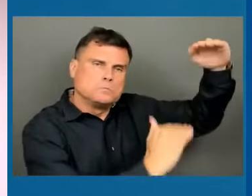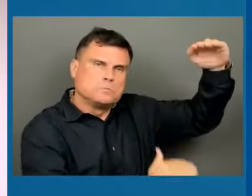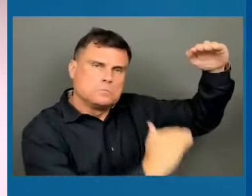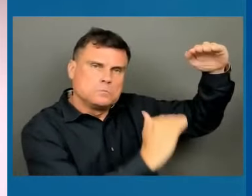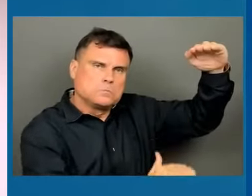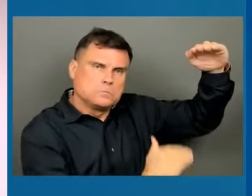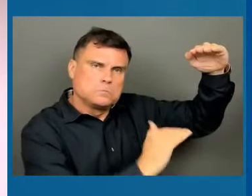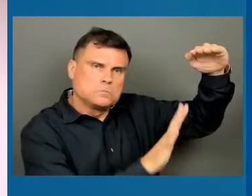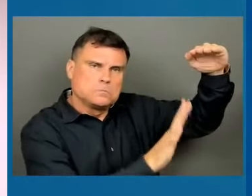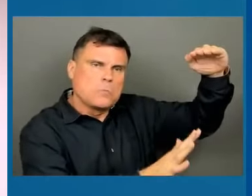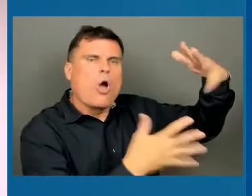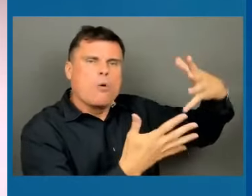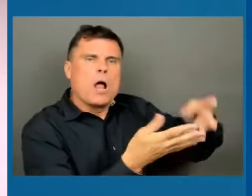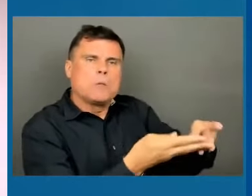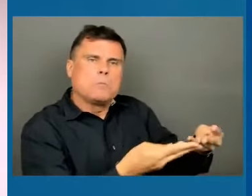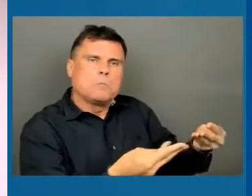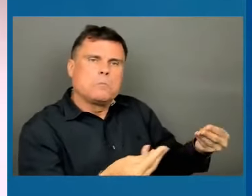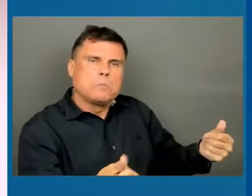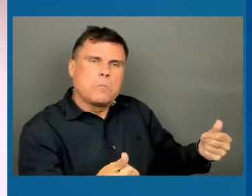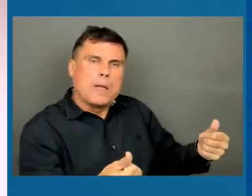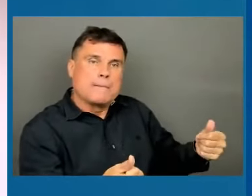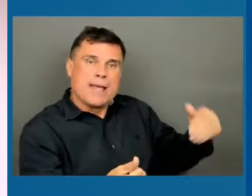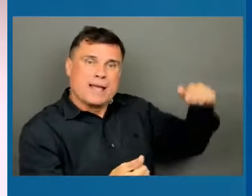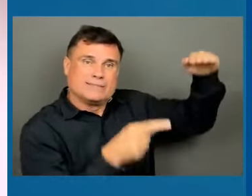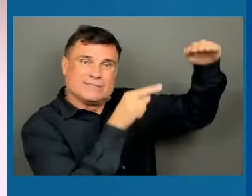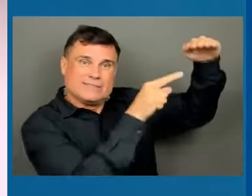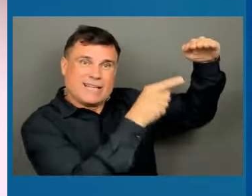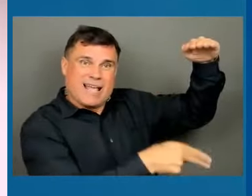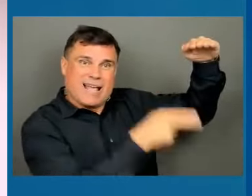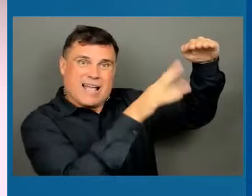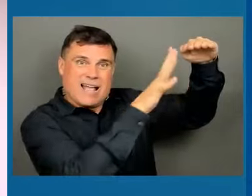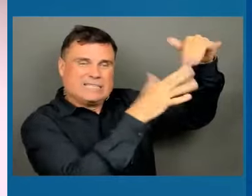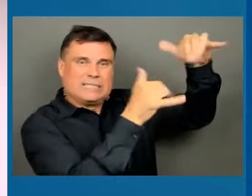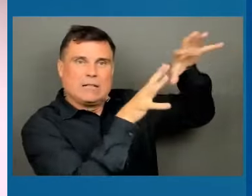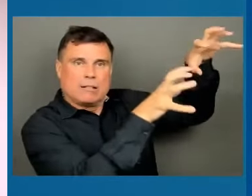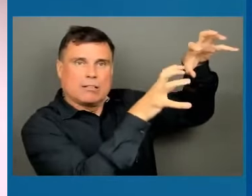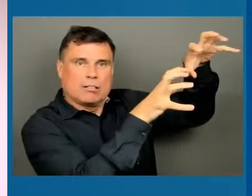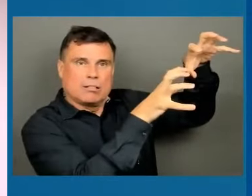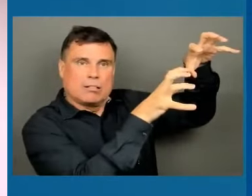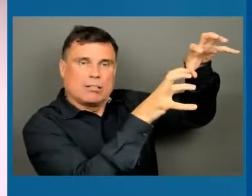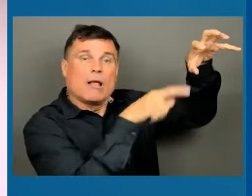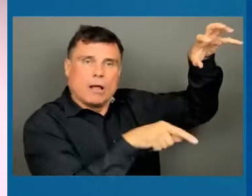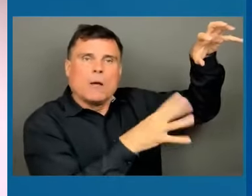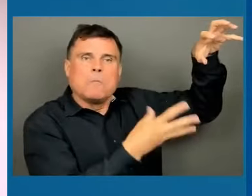still lots of snow to come down in the next few weeks including